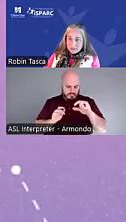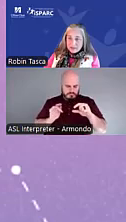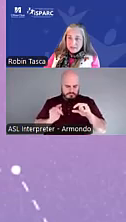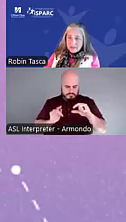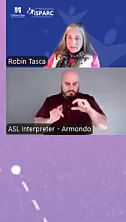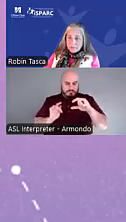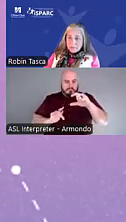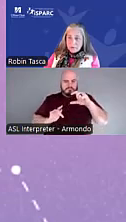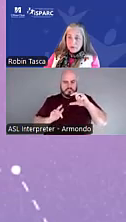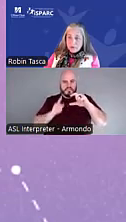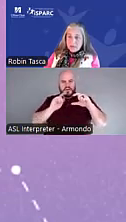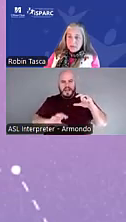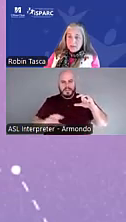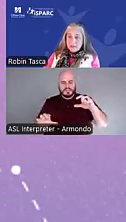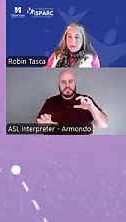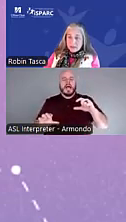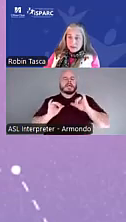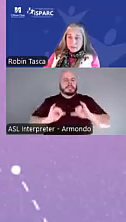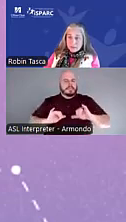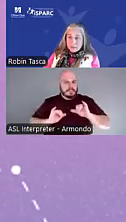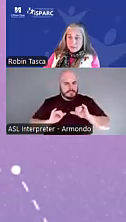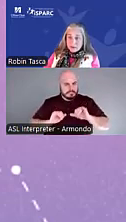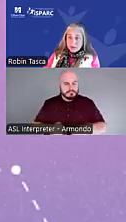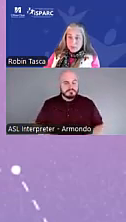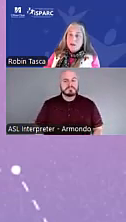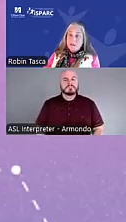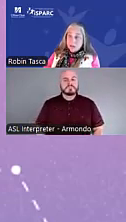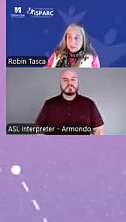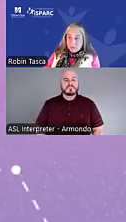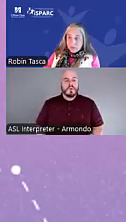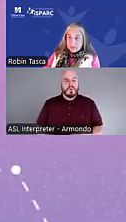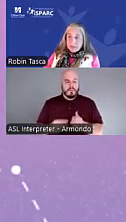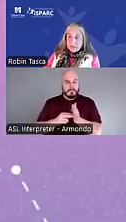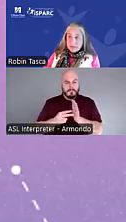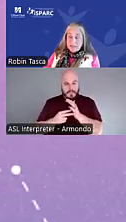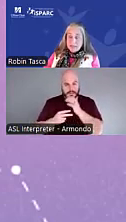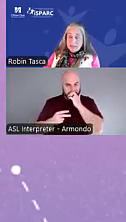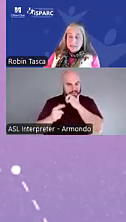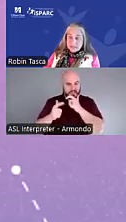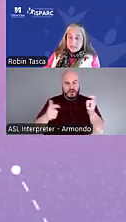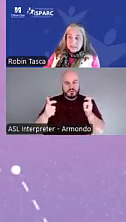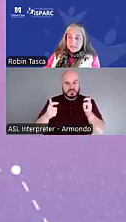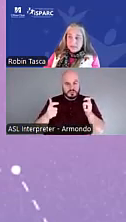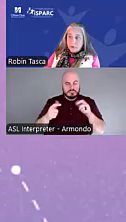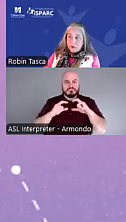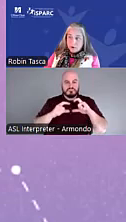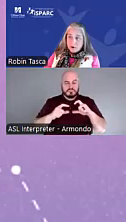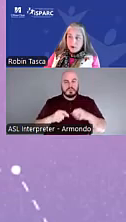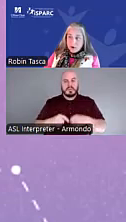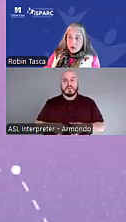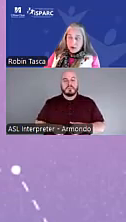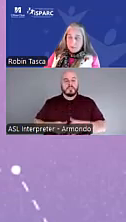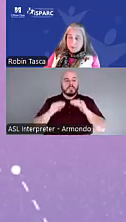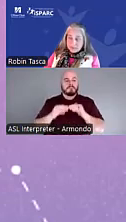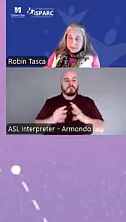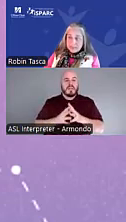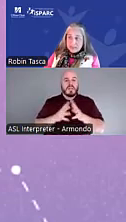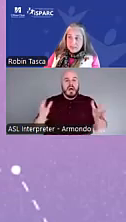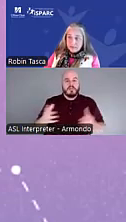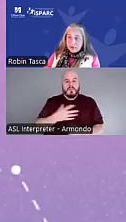So that is important to have it as a large print, lots of white space so that it's easy for us to see